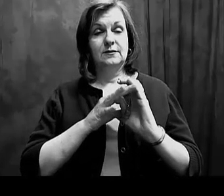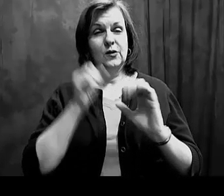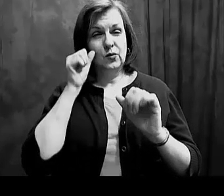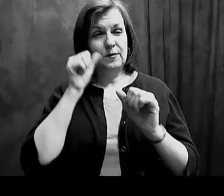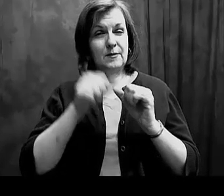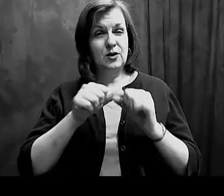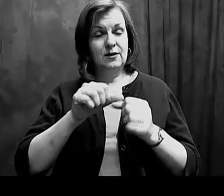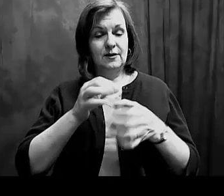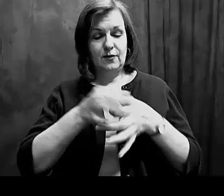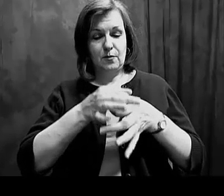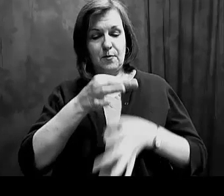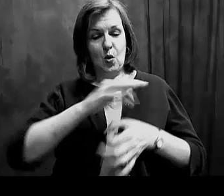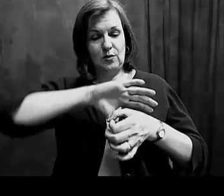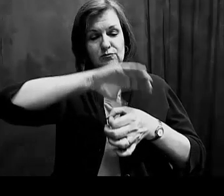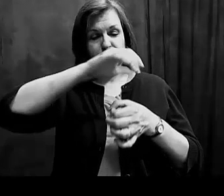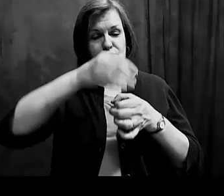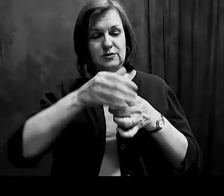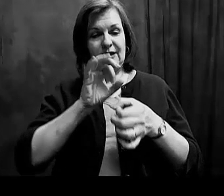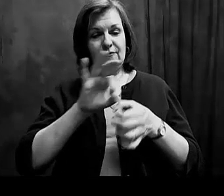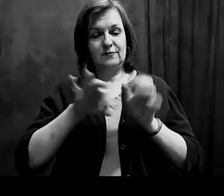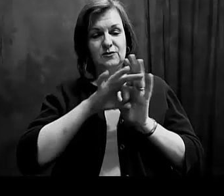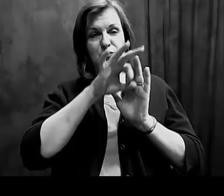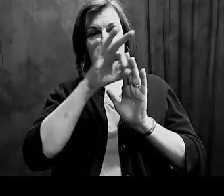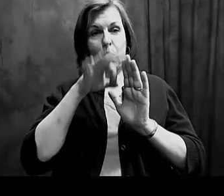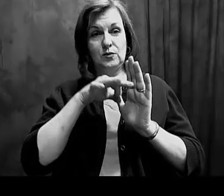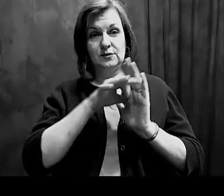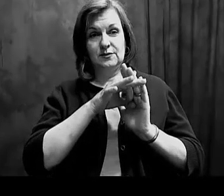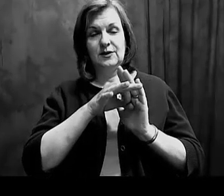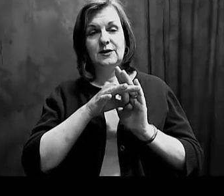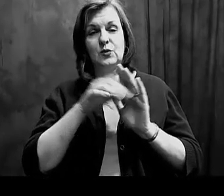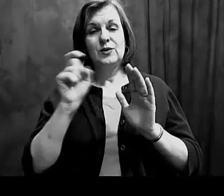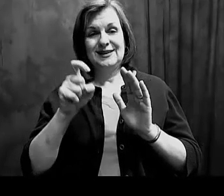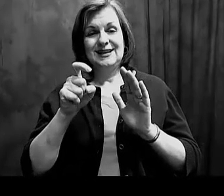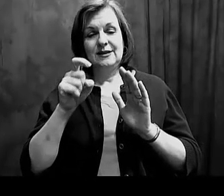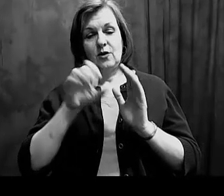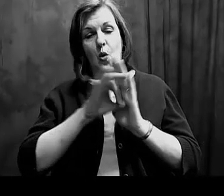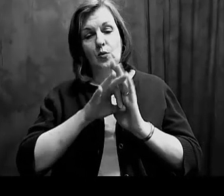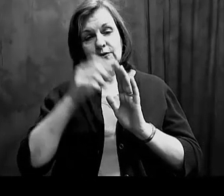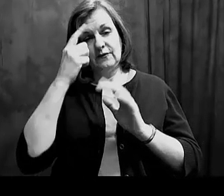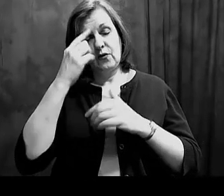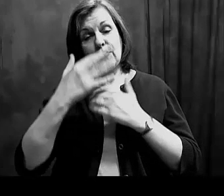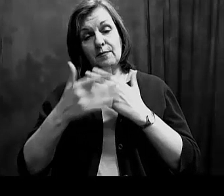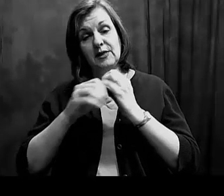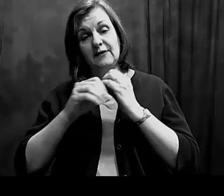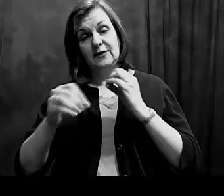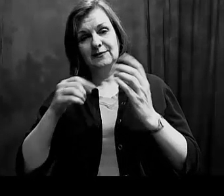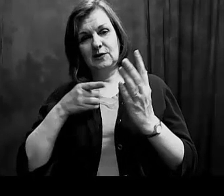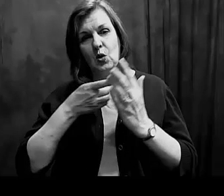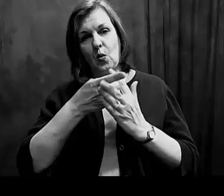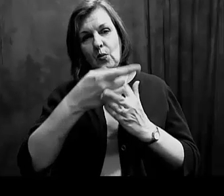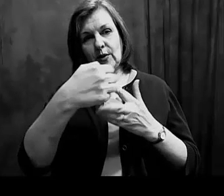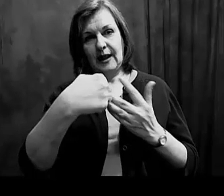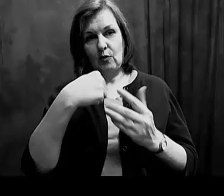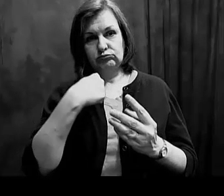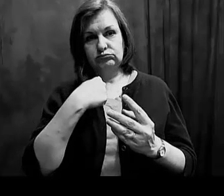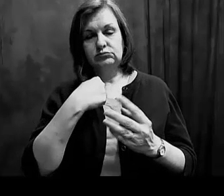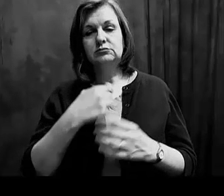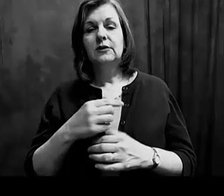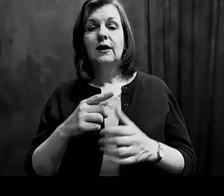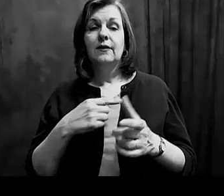spaces so that we can get blood vessels in and out the other thing we look at is they are stimulated by